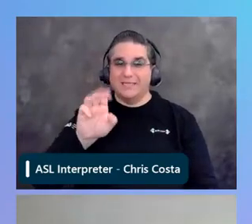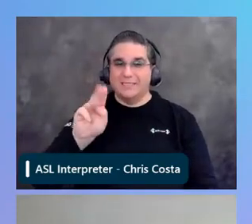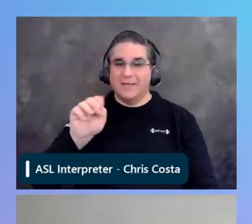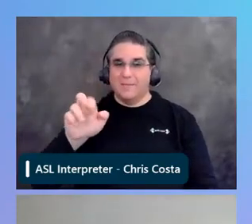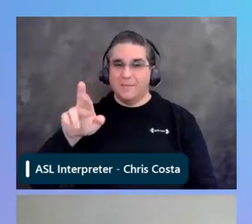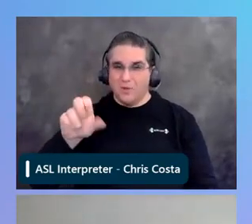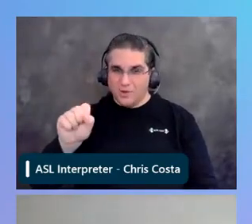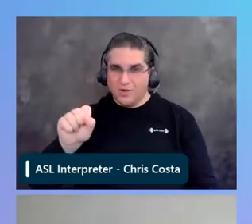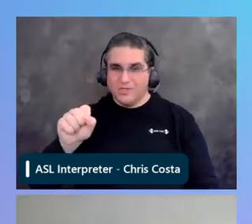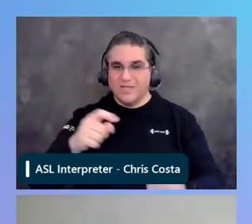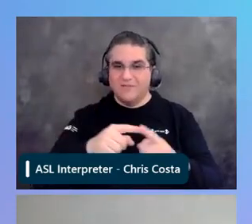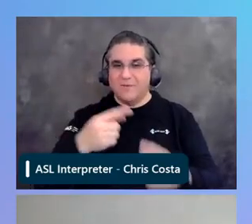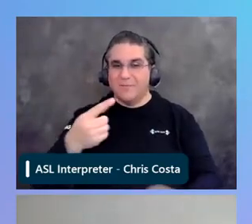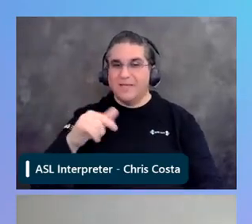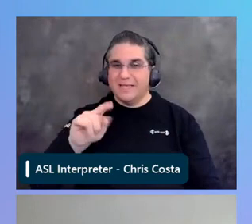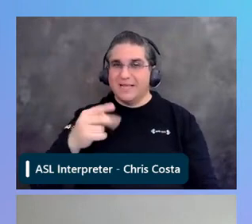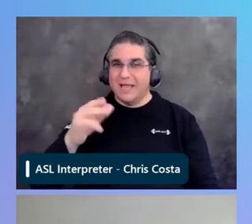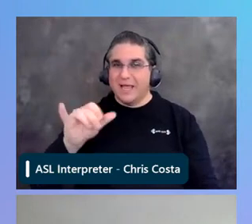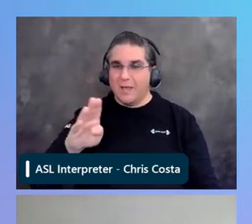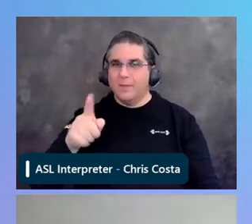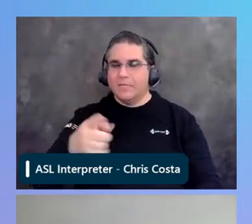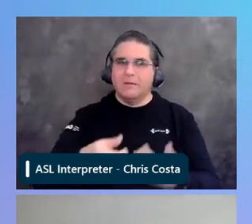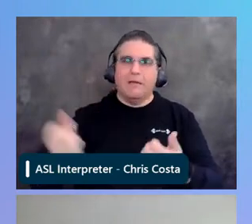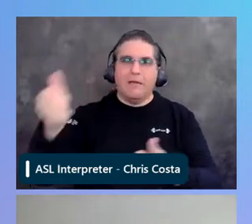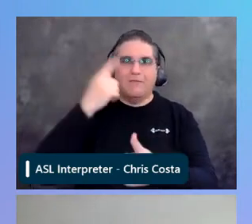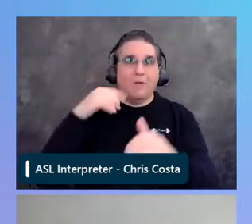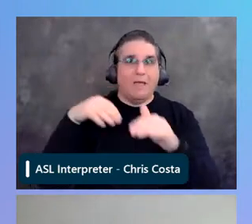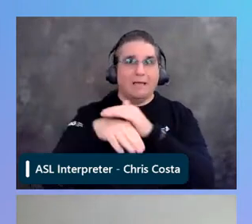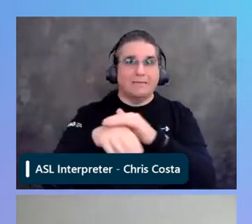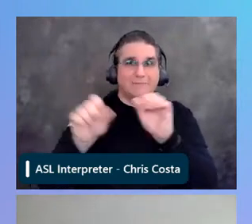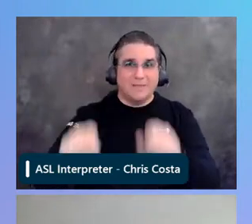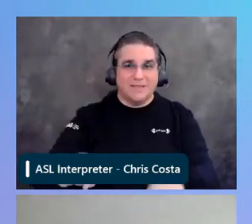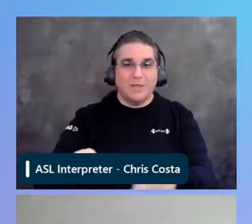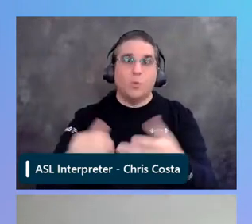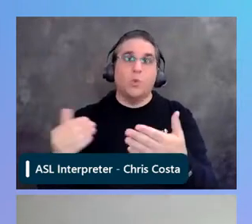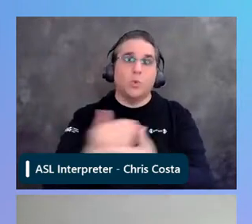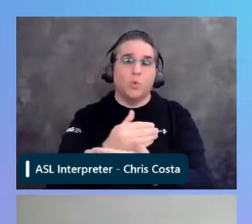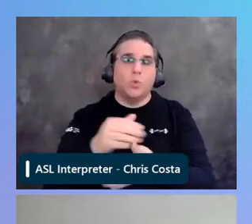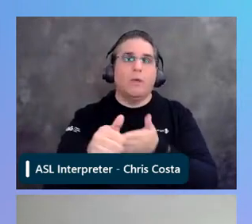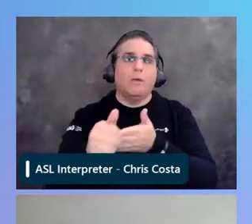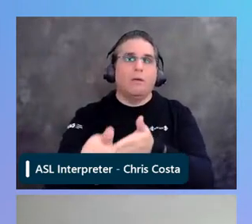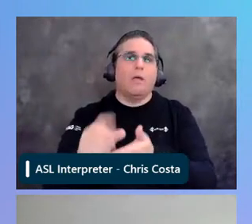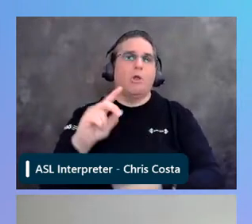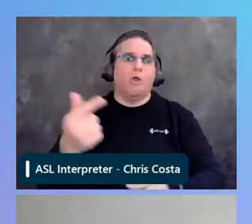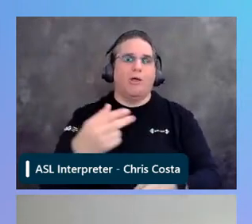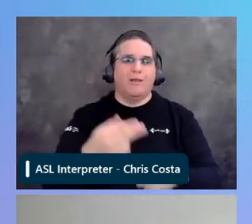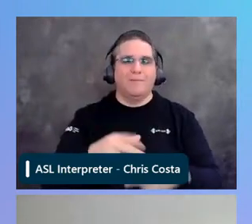his new, uh, CNI dog, Loki. All